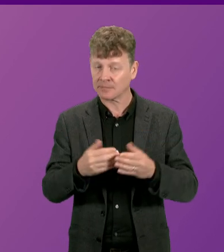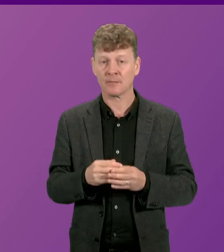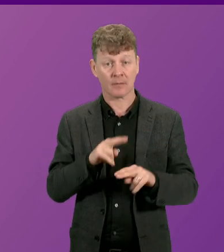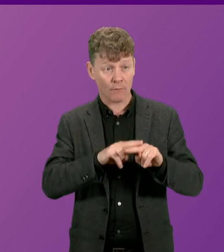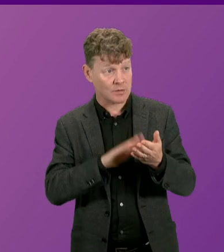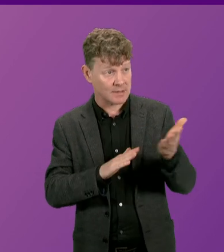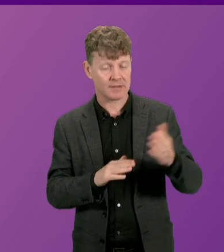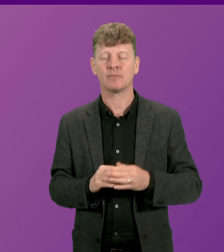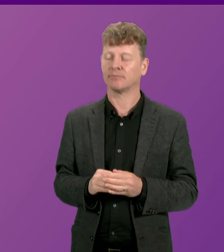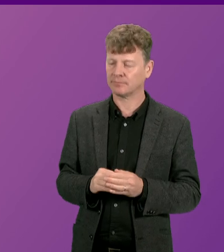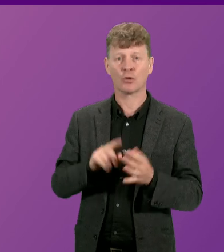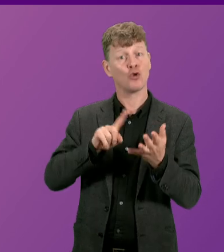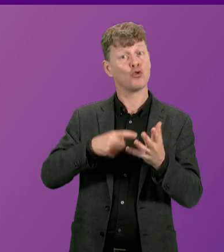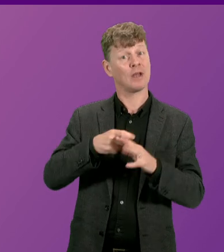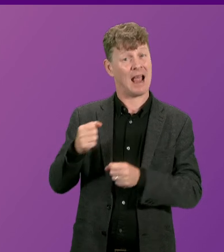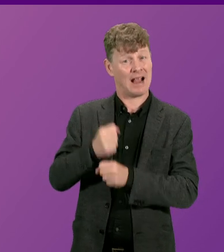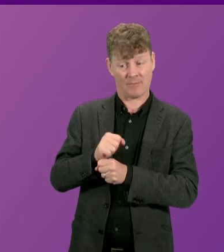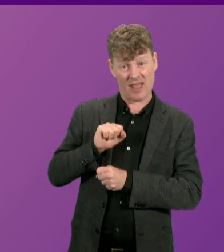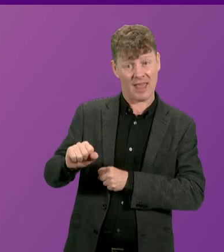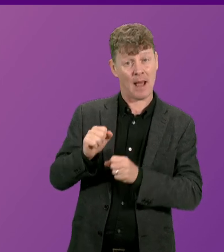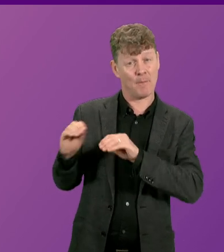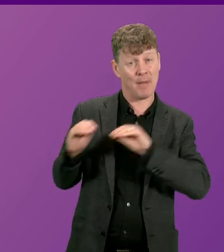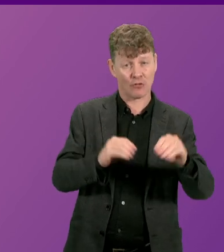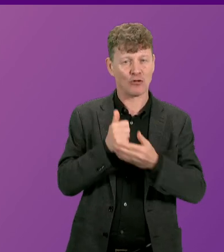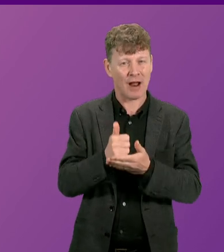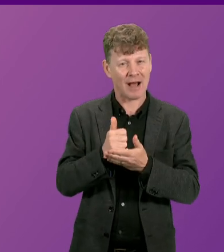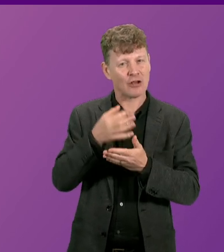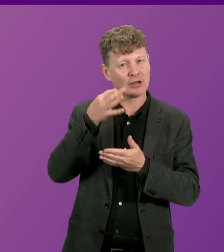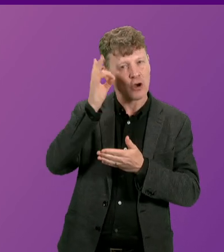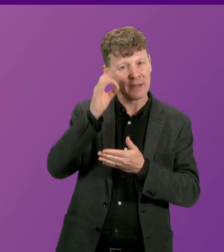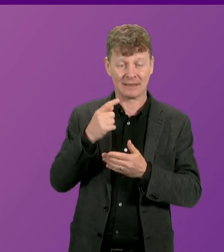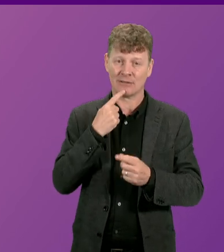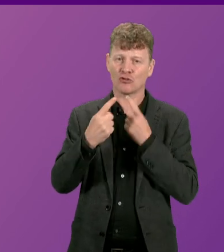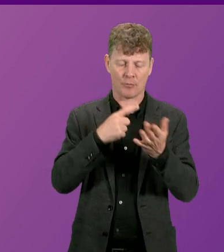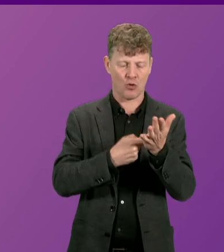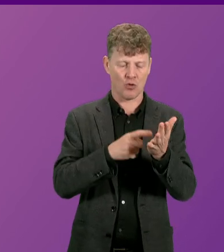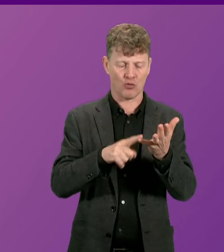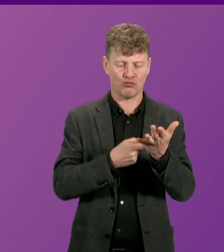The UK Government’s own Migration Advisory Committee described our rural visa pilot proposal as